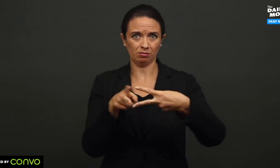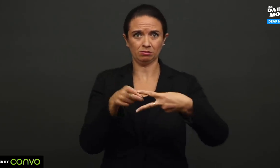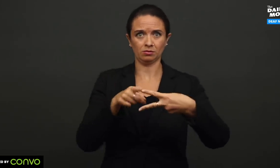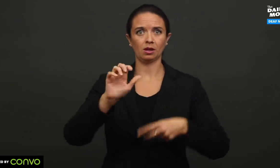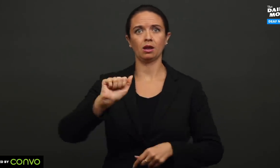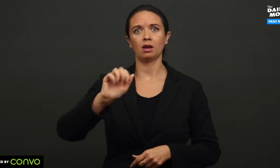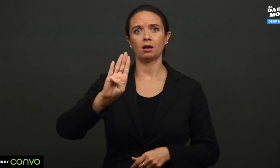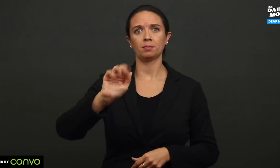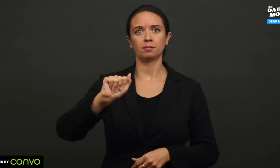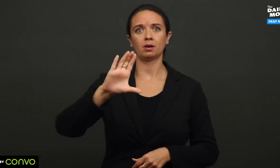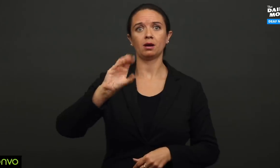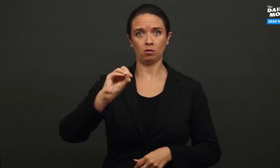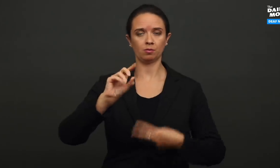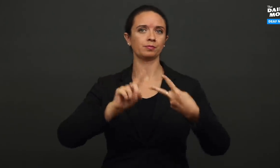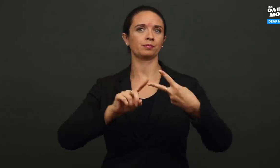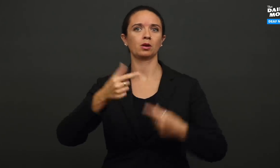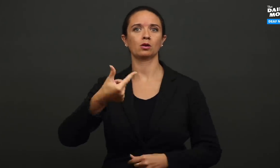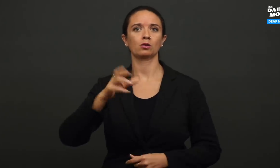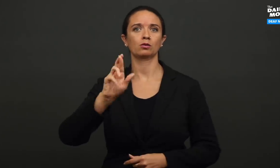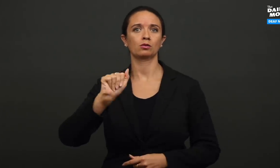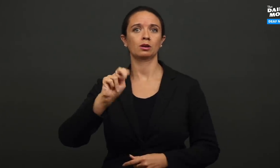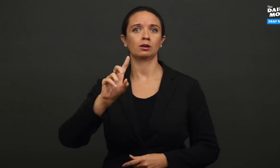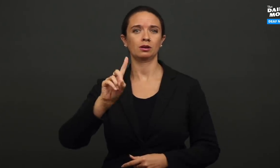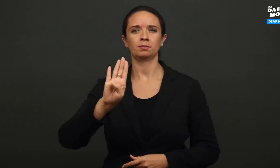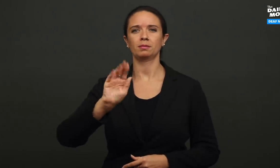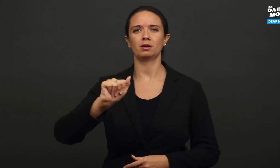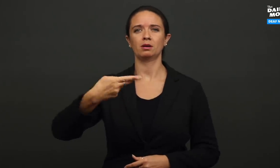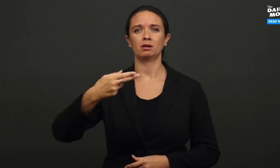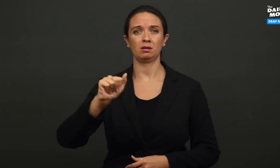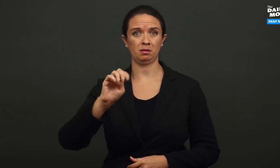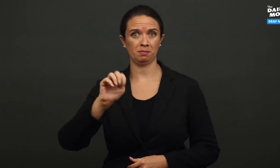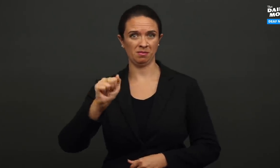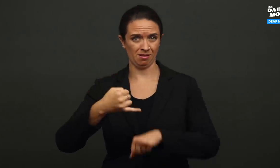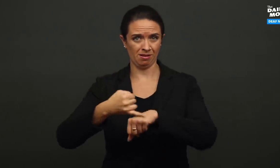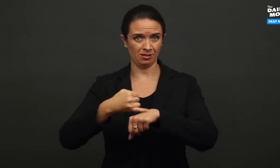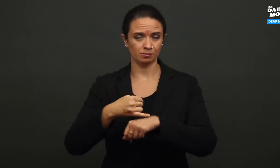Abaco and Grand Bahama Islands.